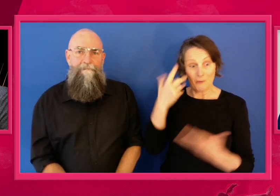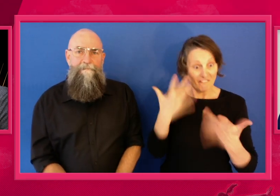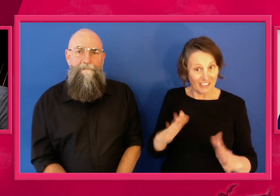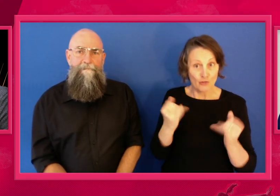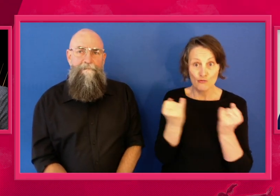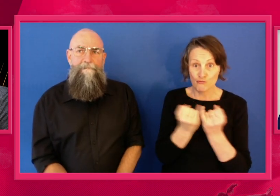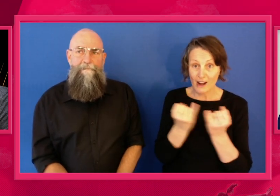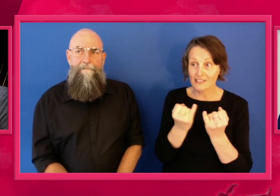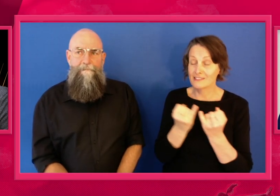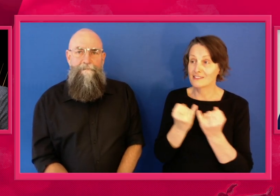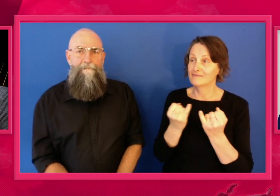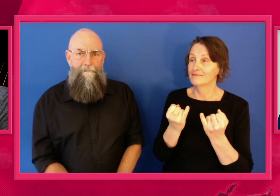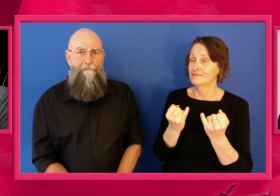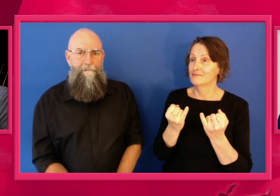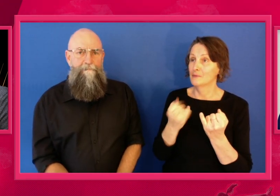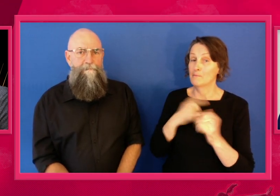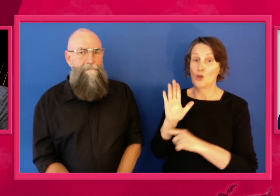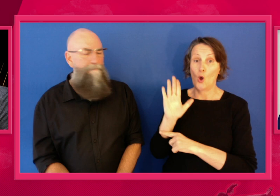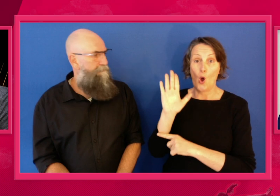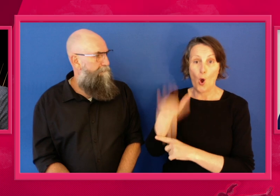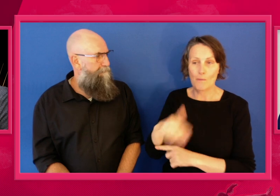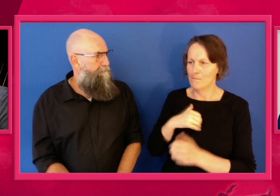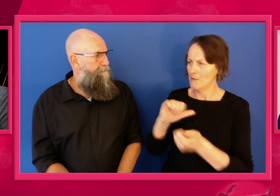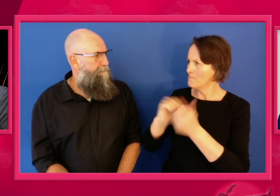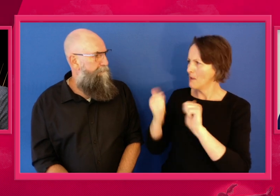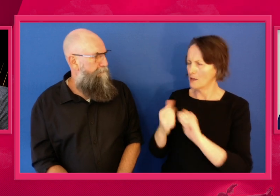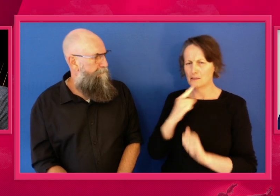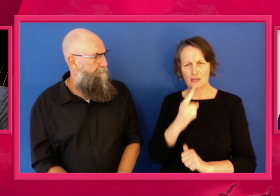yeah, when I got home, my partner Ashleigh was like, 'oh, you looked a bit disappointed'.